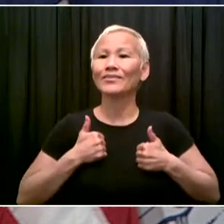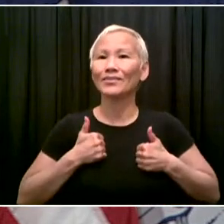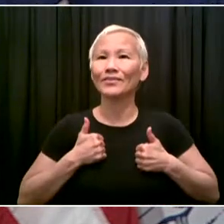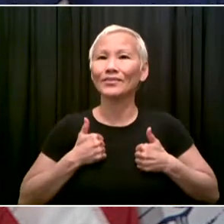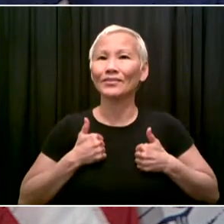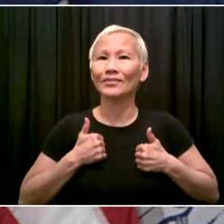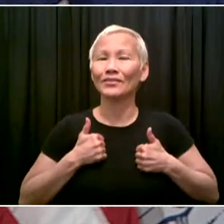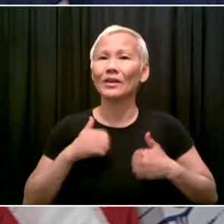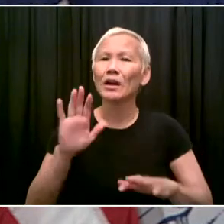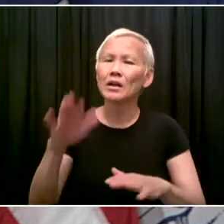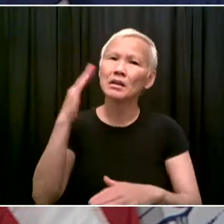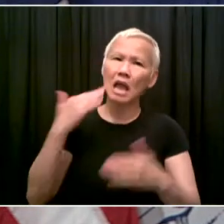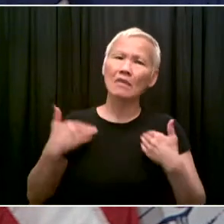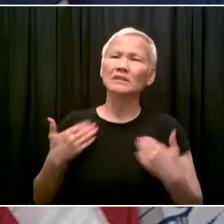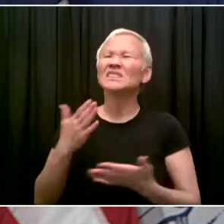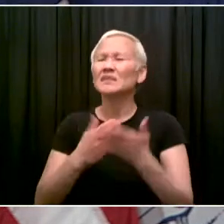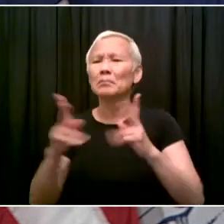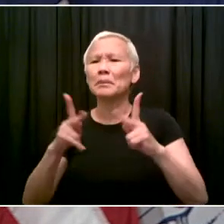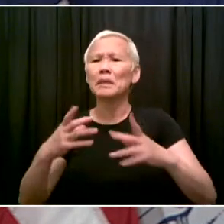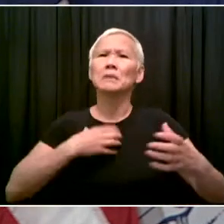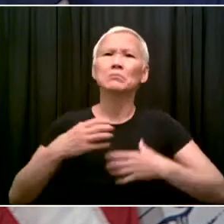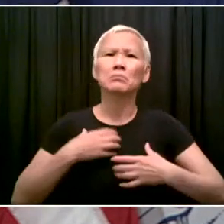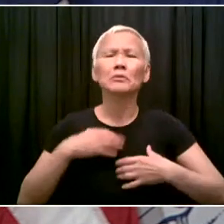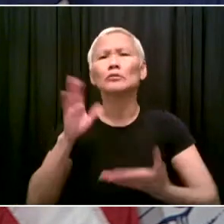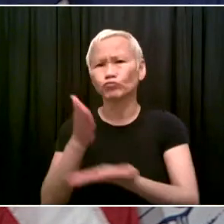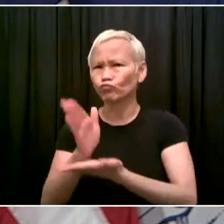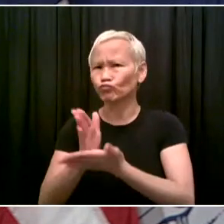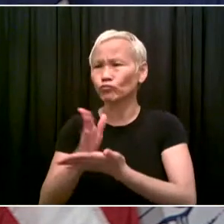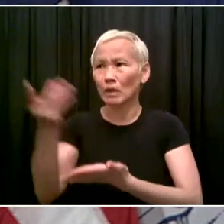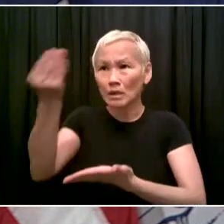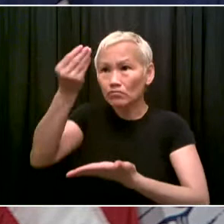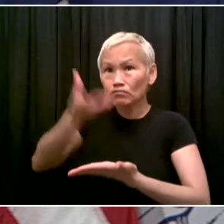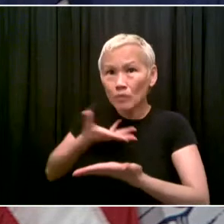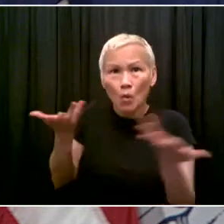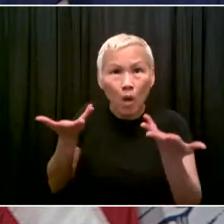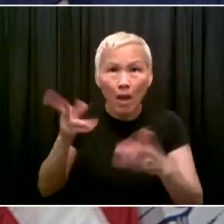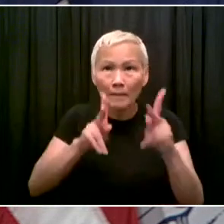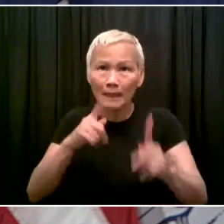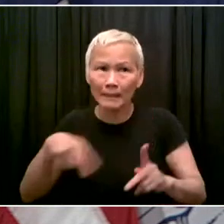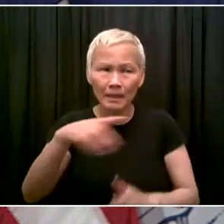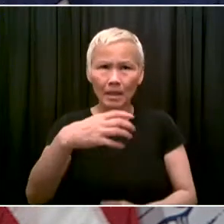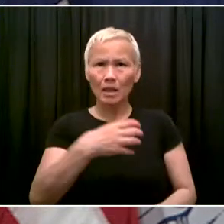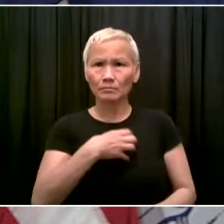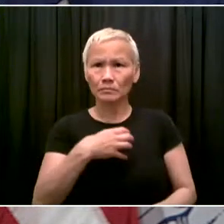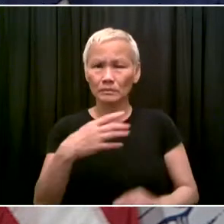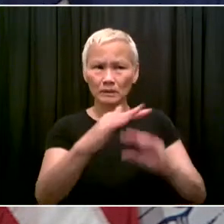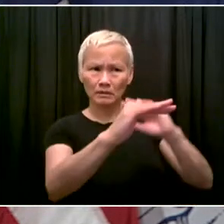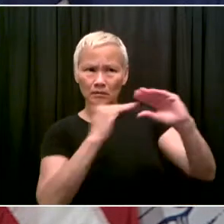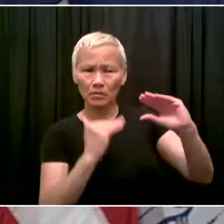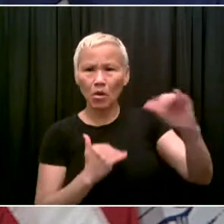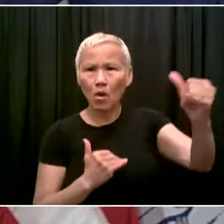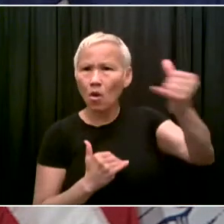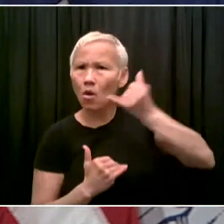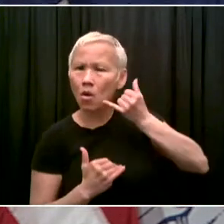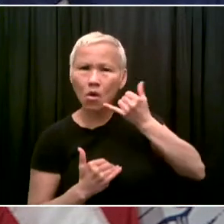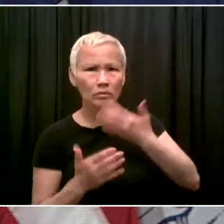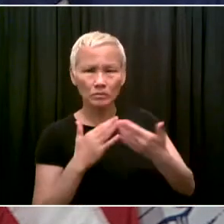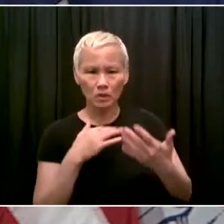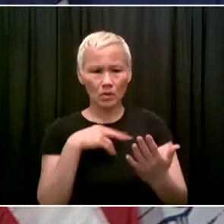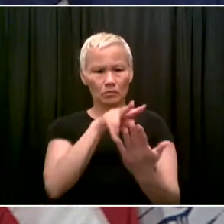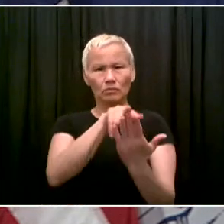BUCTKESER HE,